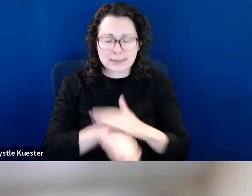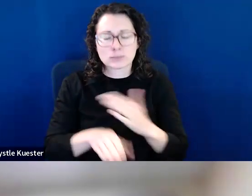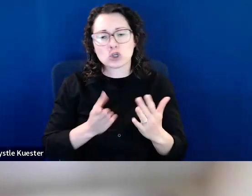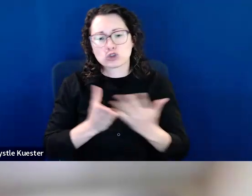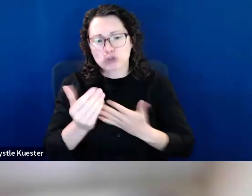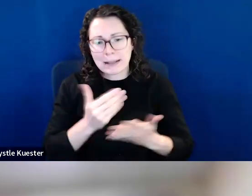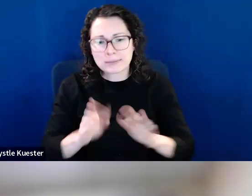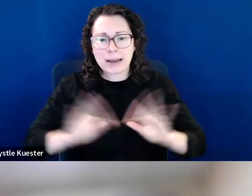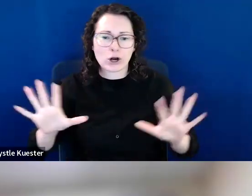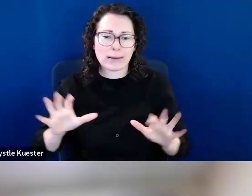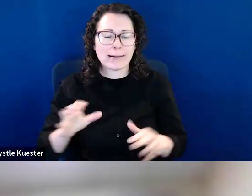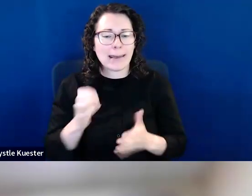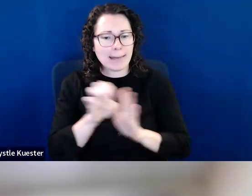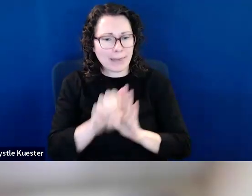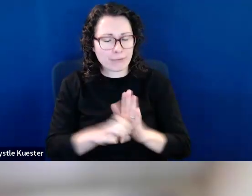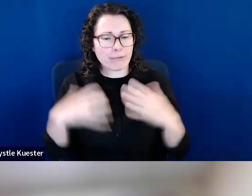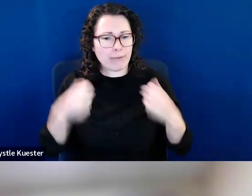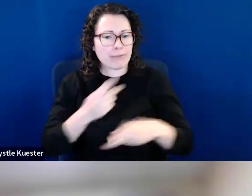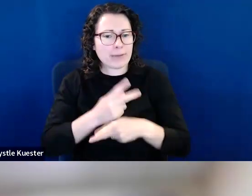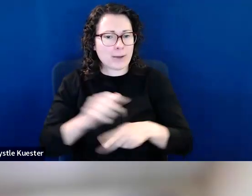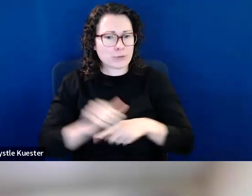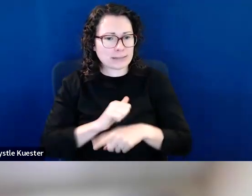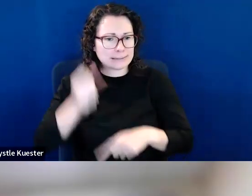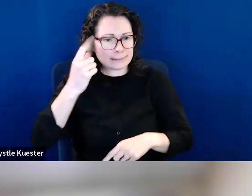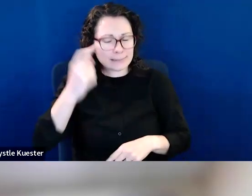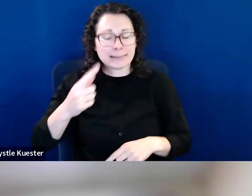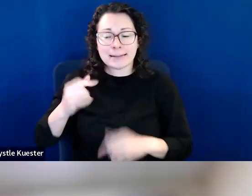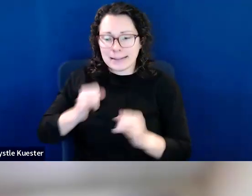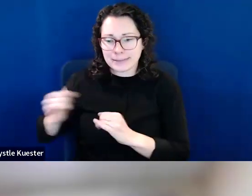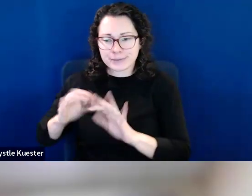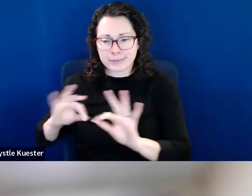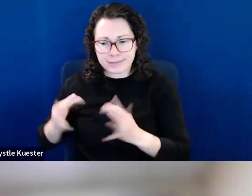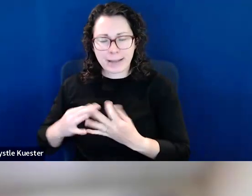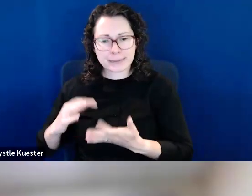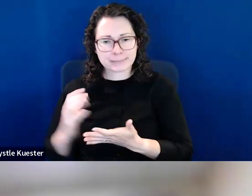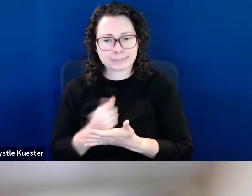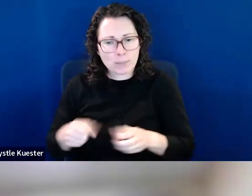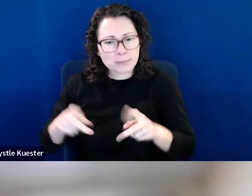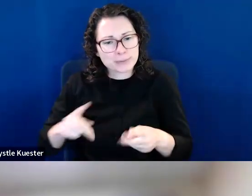and ethical health care practices, individuals and families have the chance to experience well-being